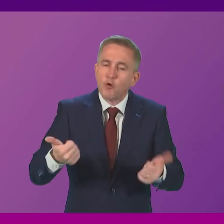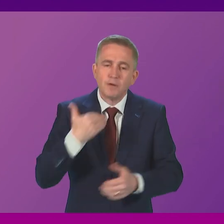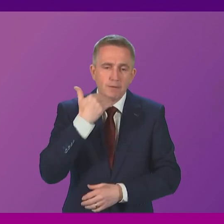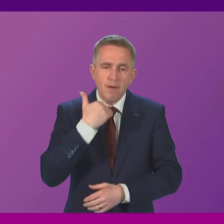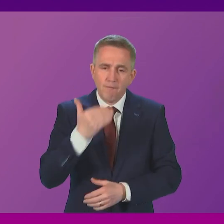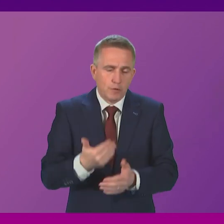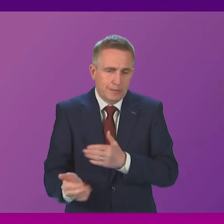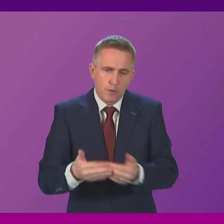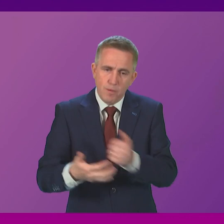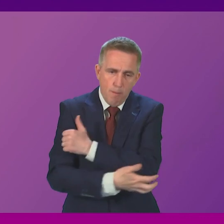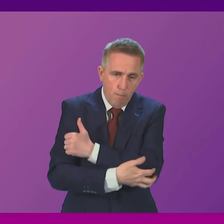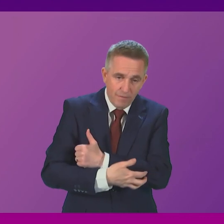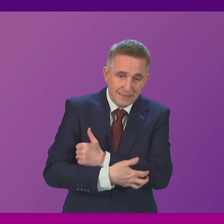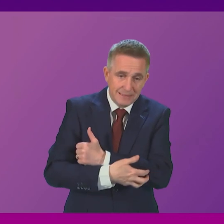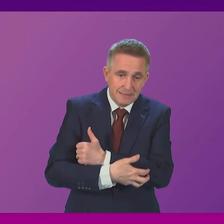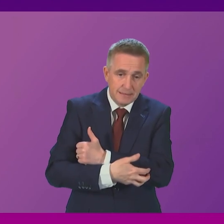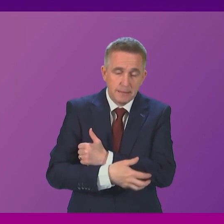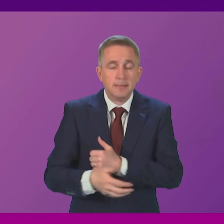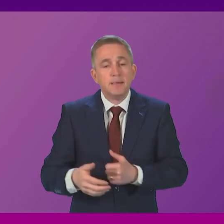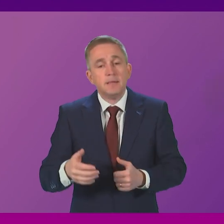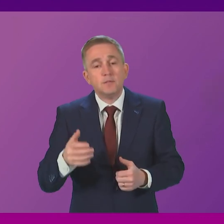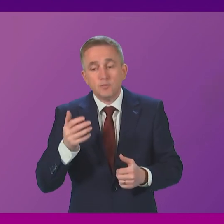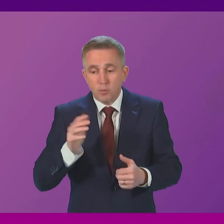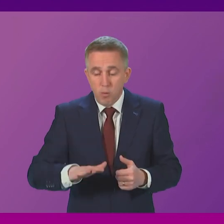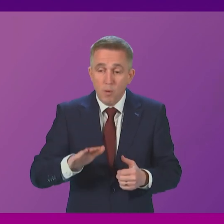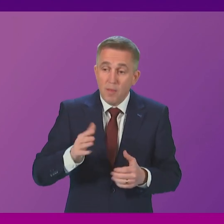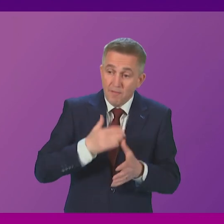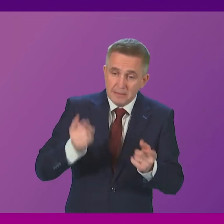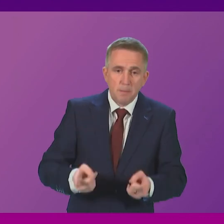poverty, and instead making that the defining mission of the office of First Minister.